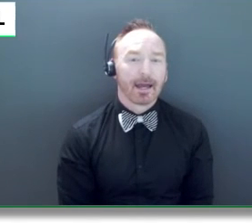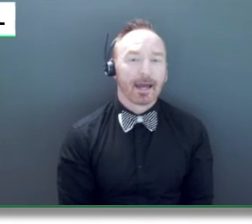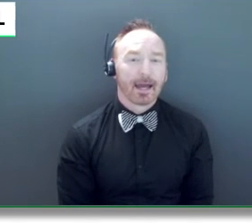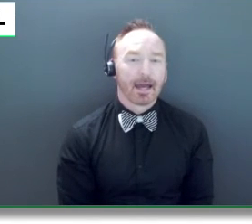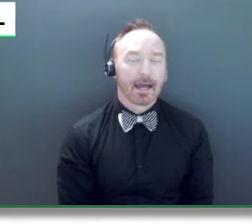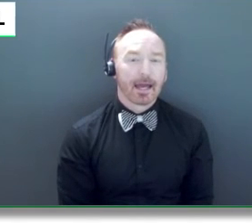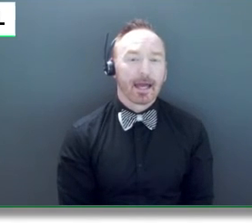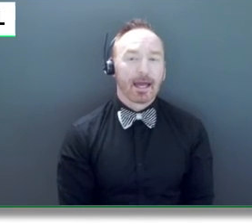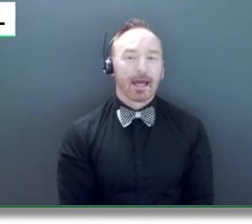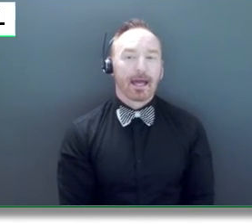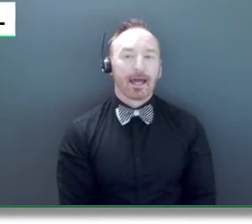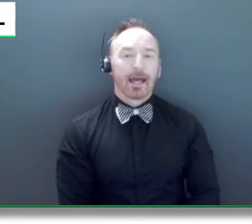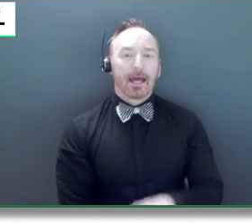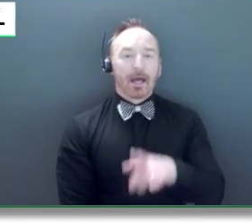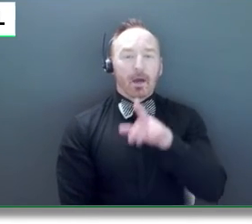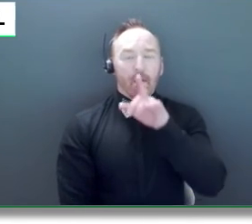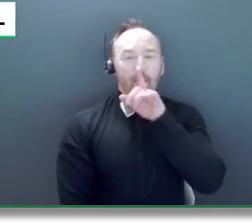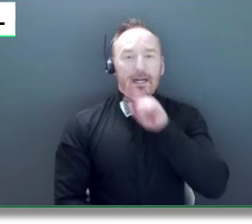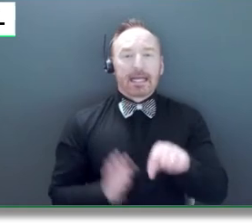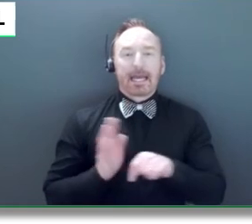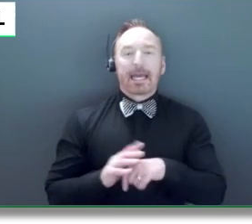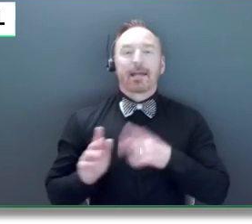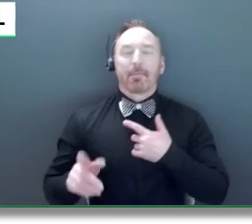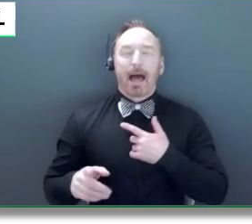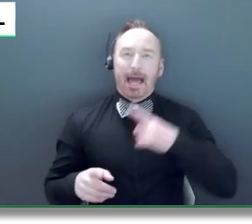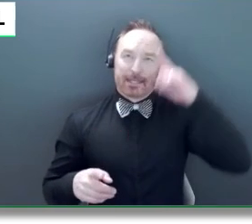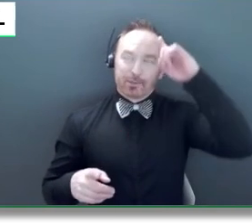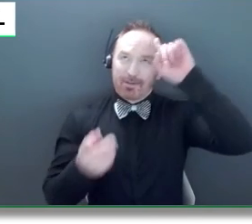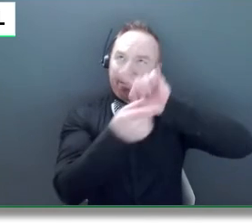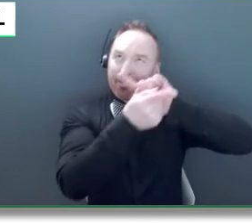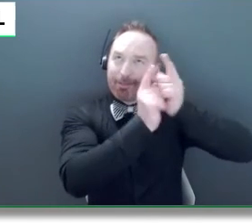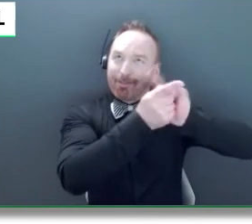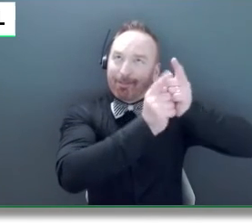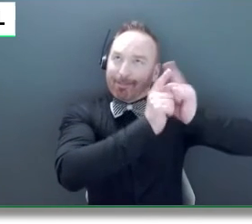most optimistic way I very much look forward to the 10th annual version of